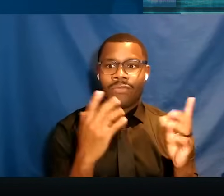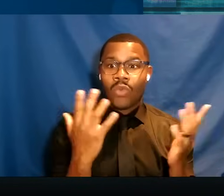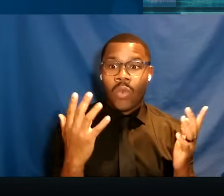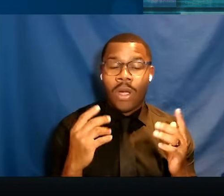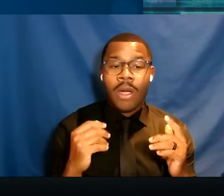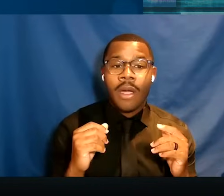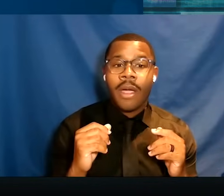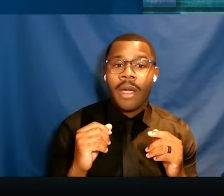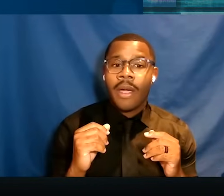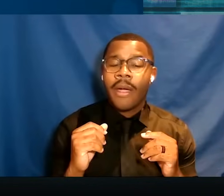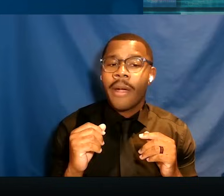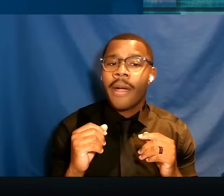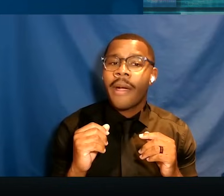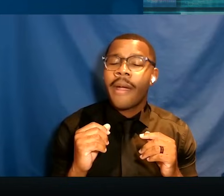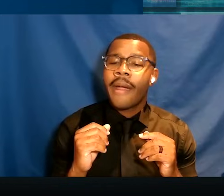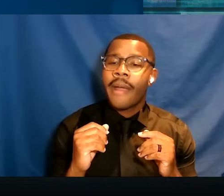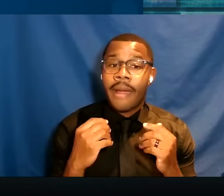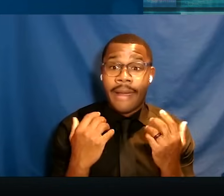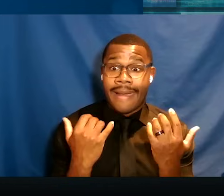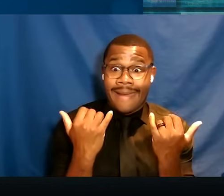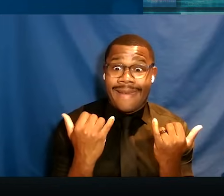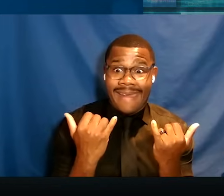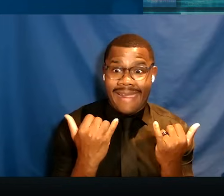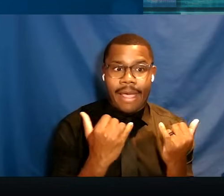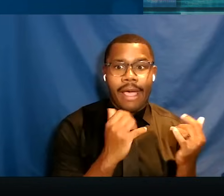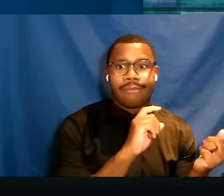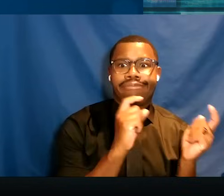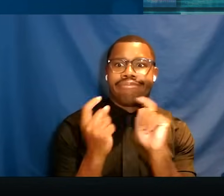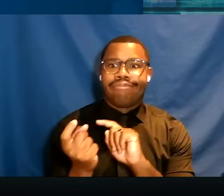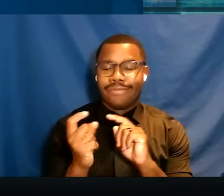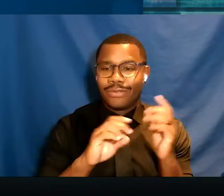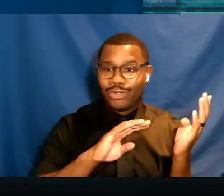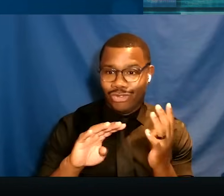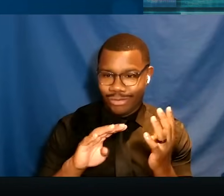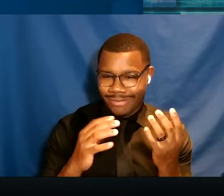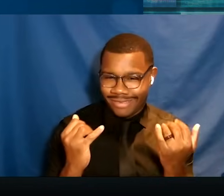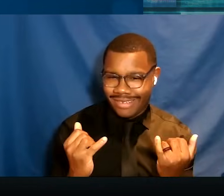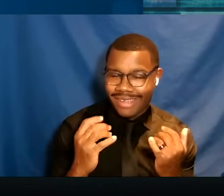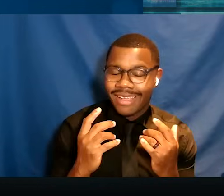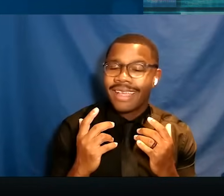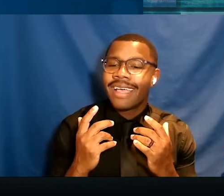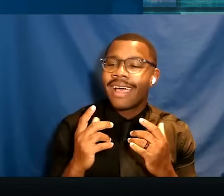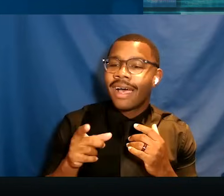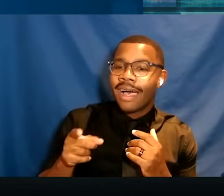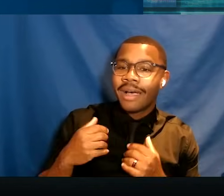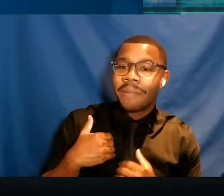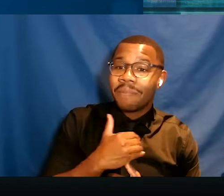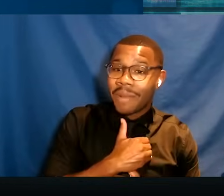that with the move of everything into streaming, some of our members, even members who are series regulars, were having trouble making ends meet